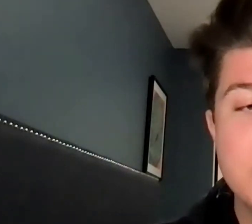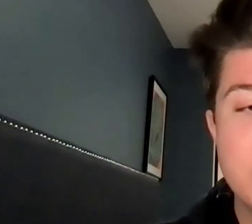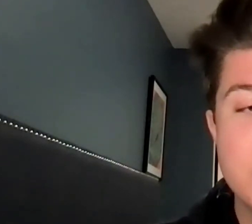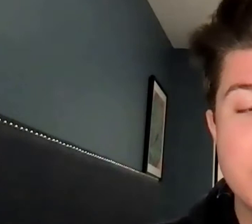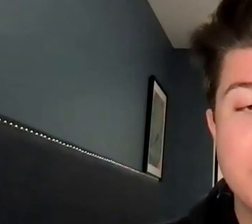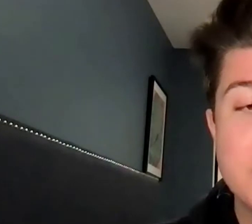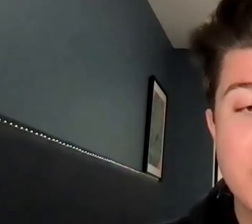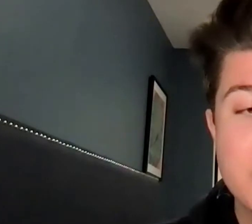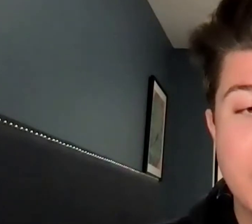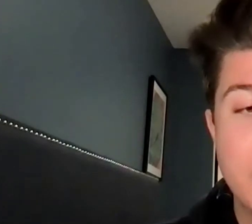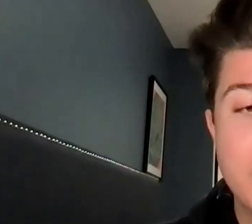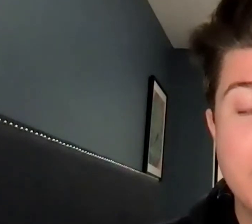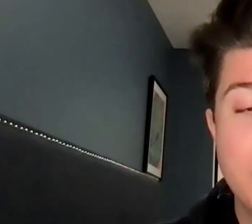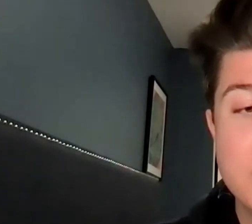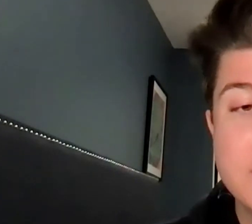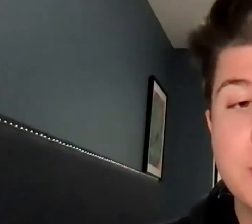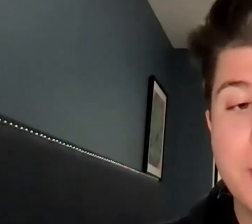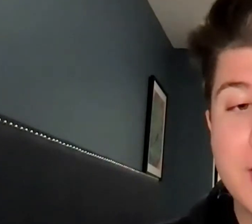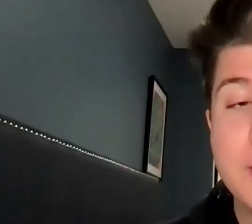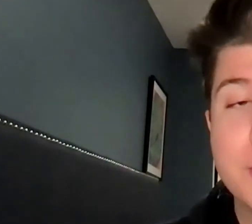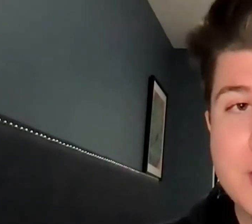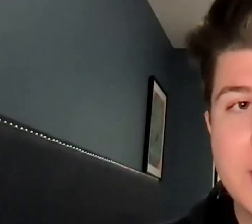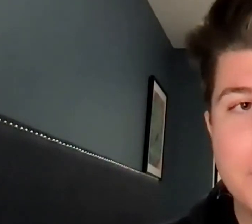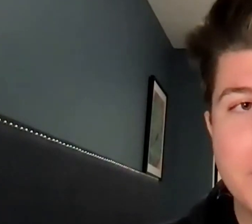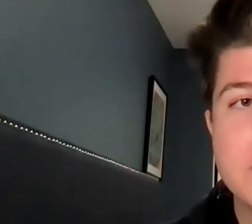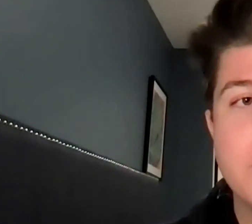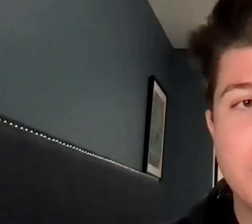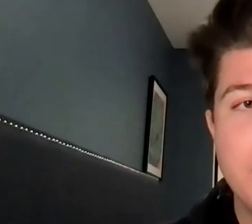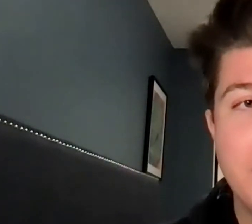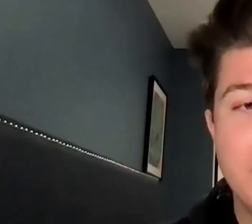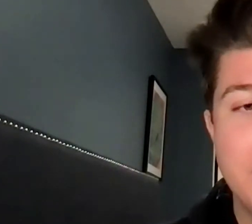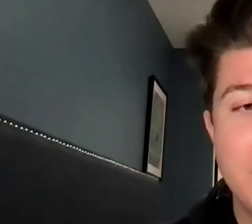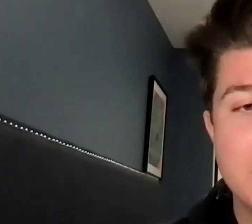chosen to give a ted talk on the importance of providing free tampons for female inmates